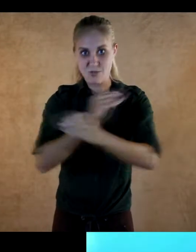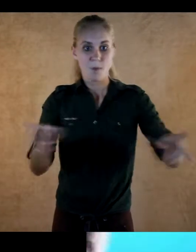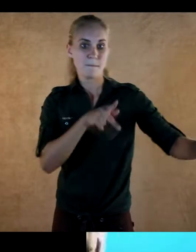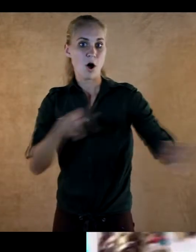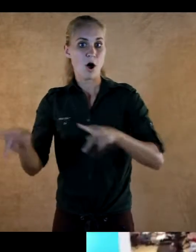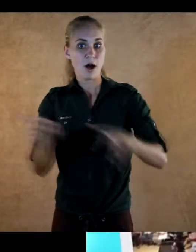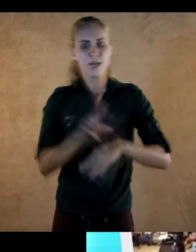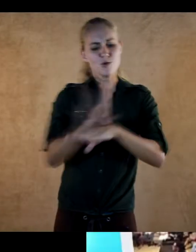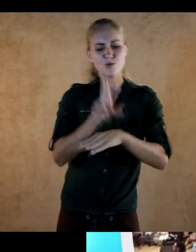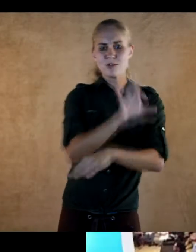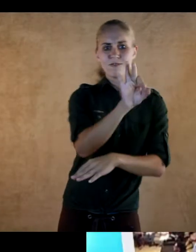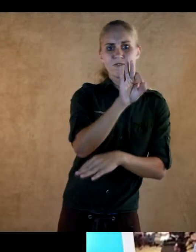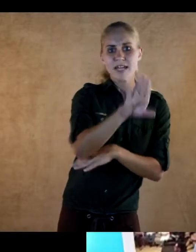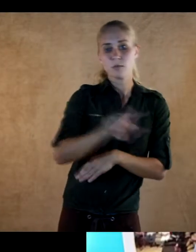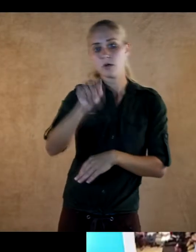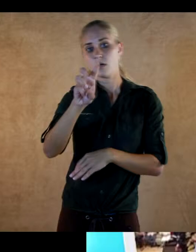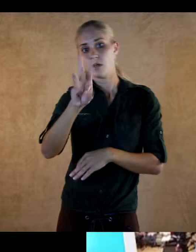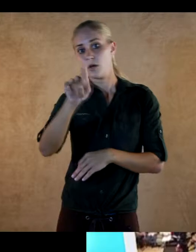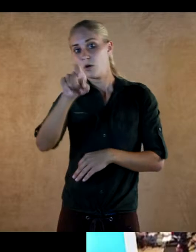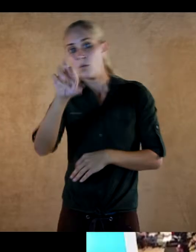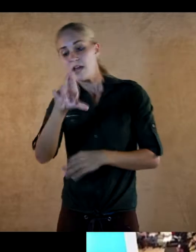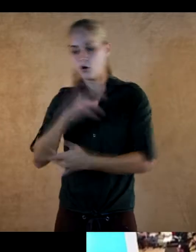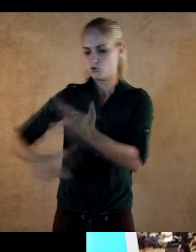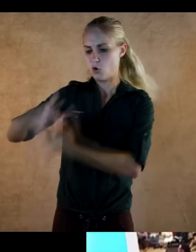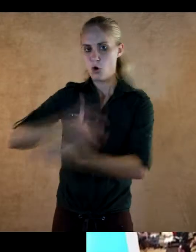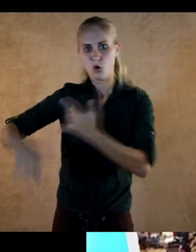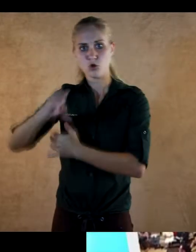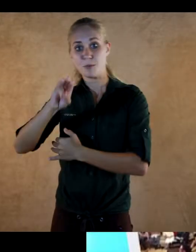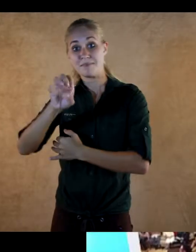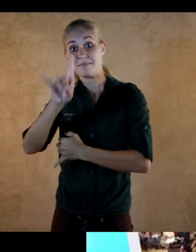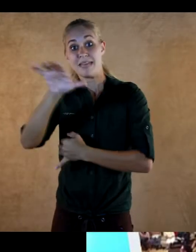Post your party on Facebook, Titter, and any other social media sites that you belong to.